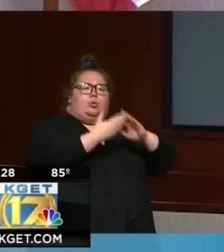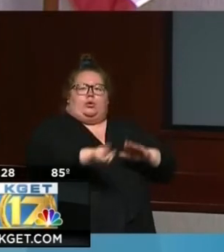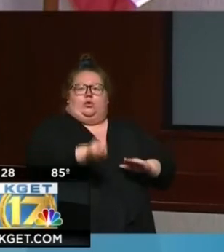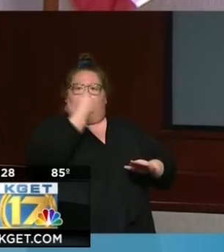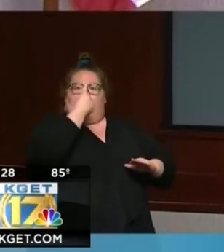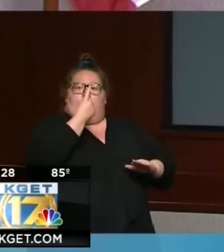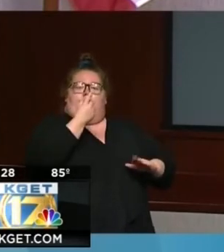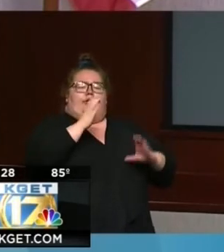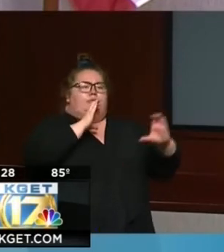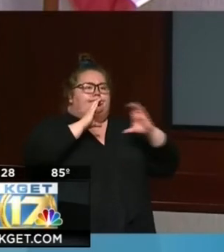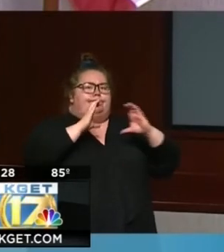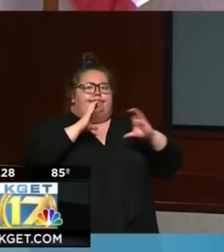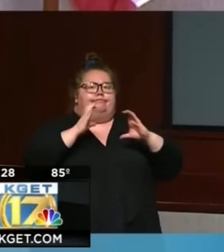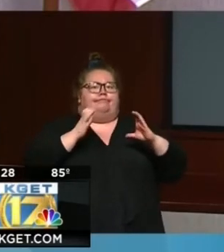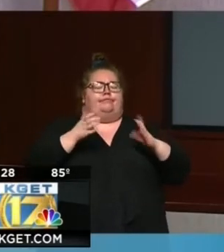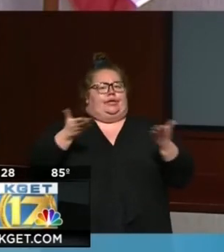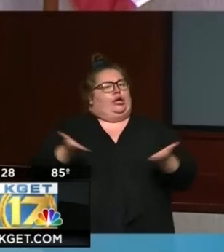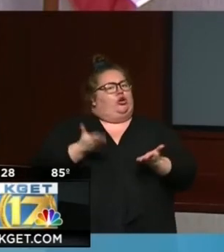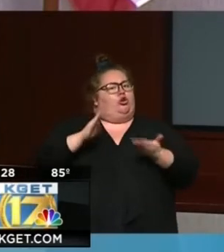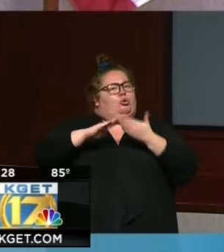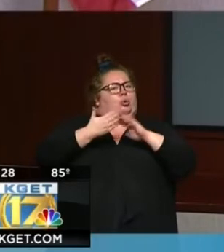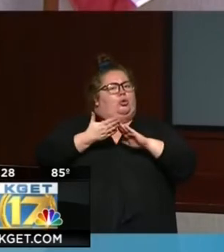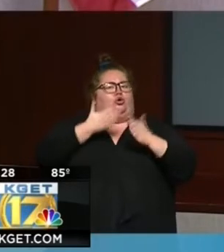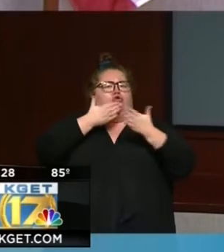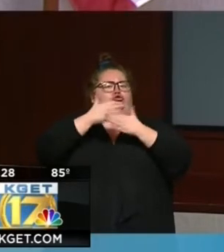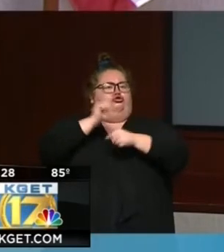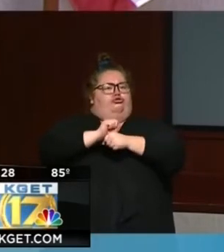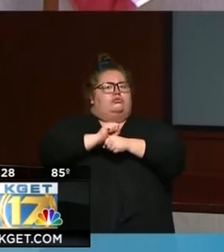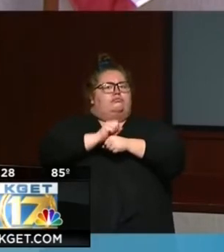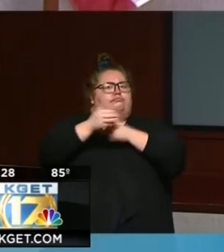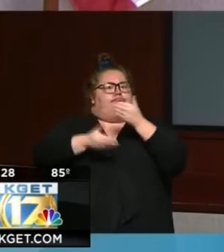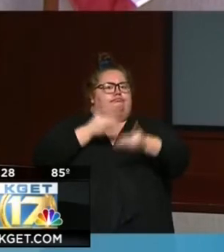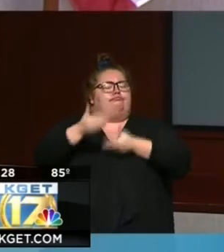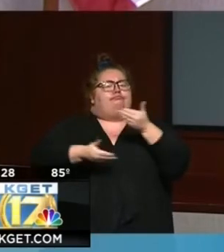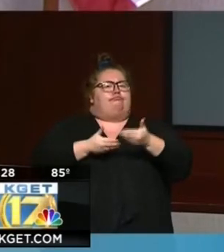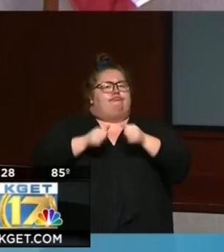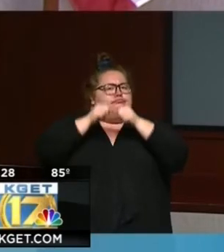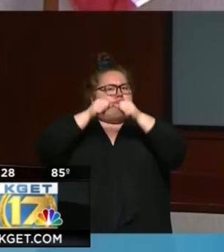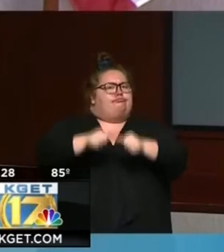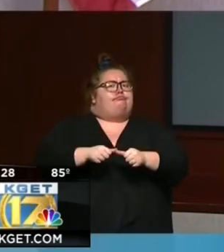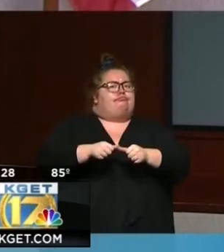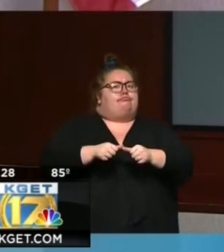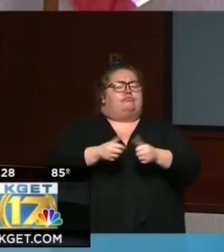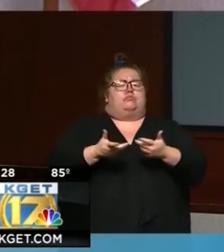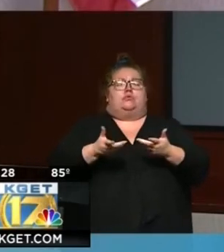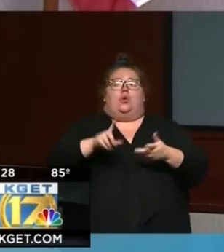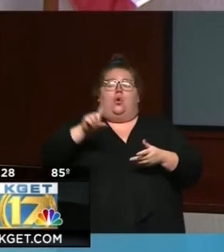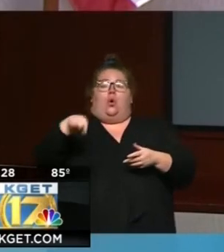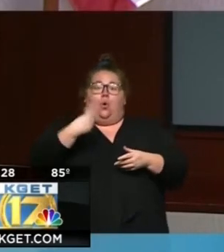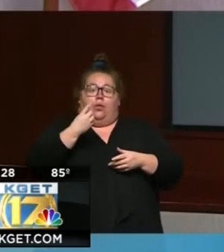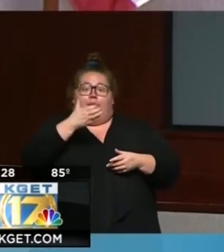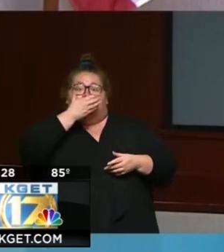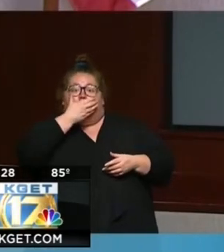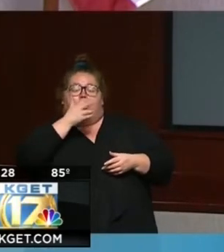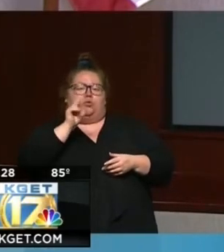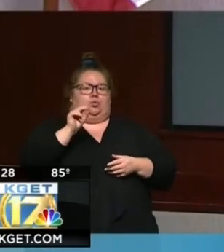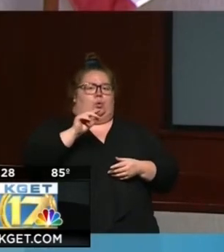TO BE DOING RIGHT NOW. SO CONTINUING TO REINFORCE LOTS OF COMMUNICATION. COMMUNITIES DOING A GOOD JOB.